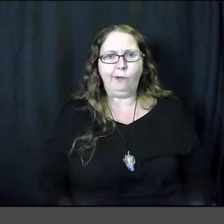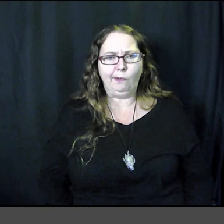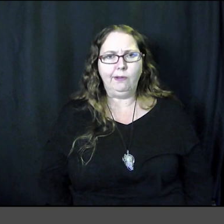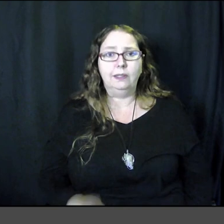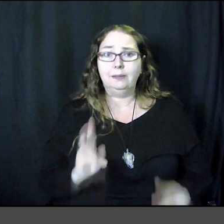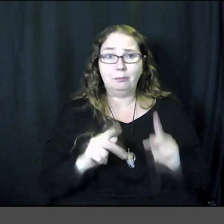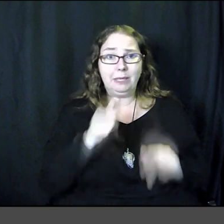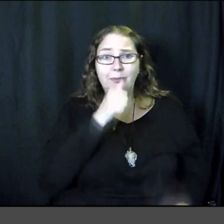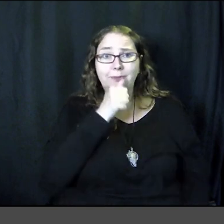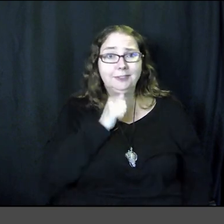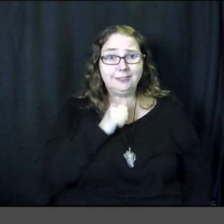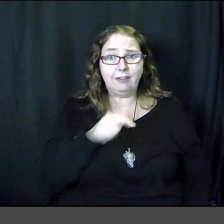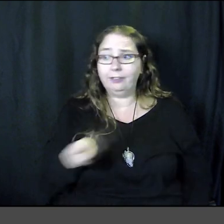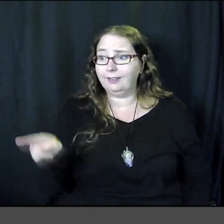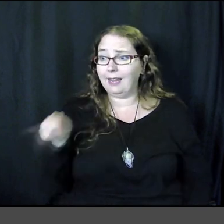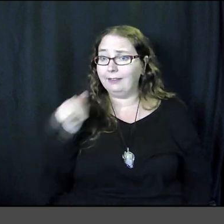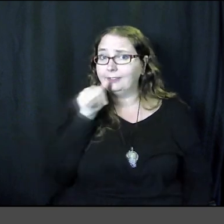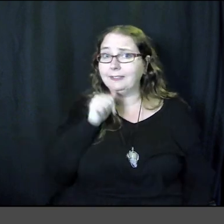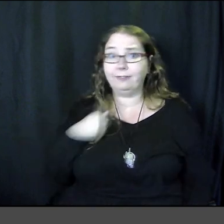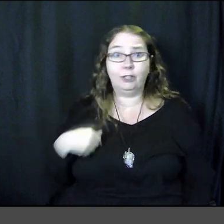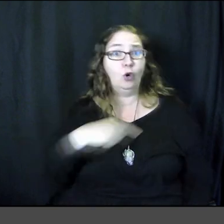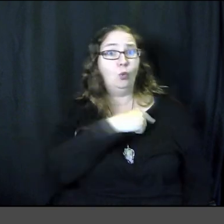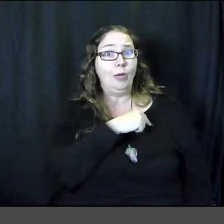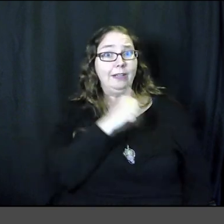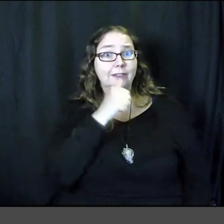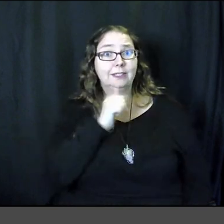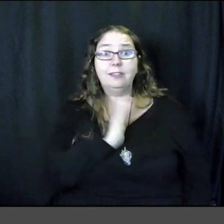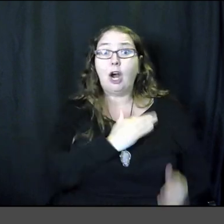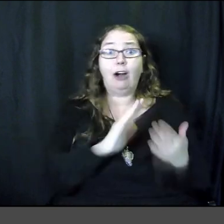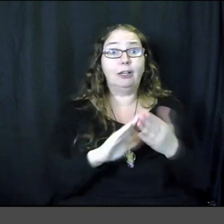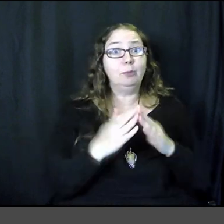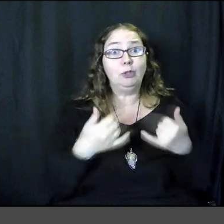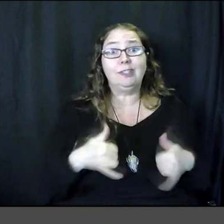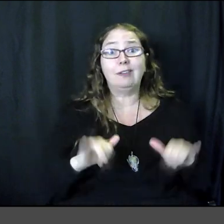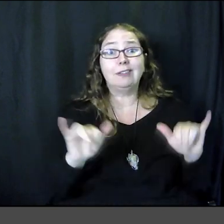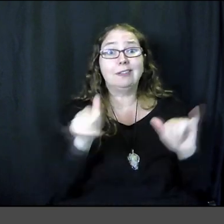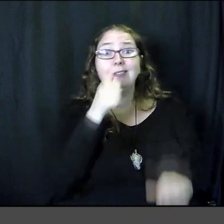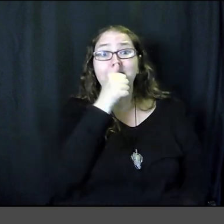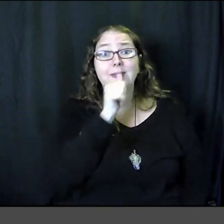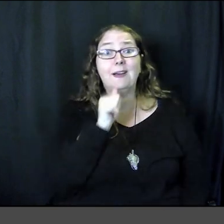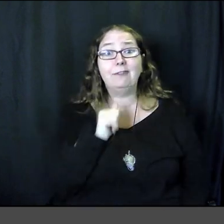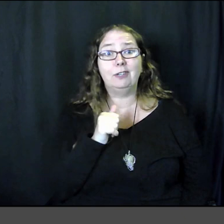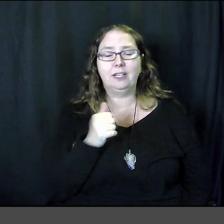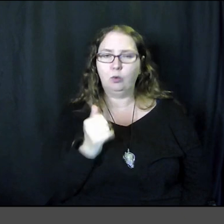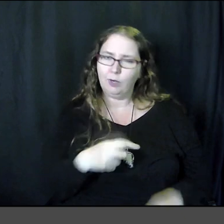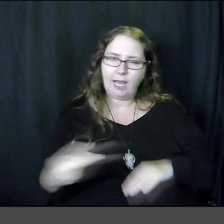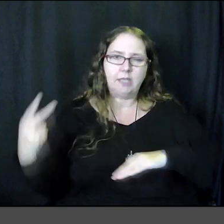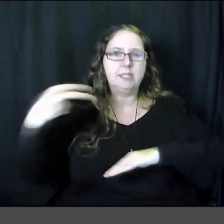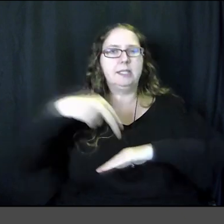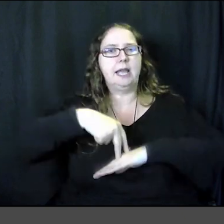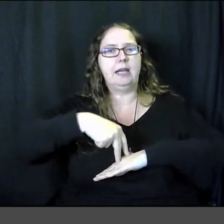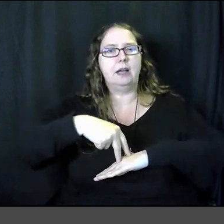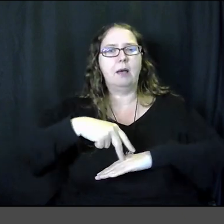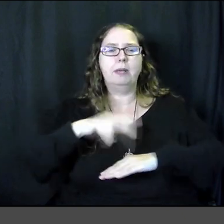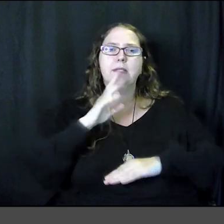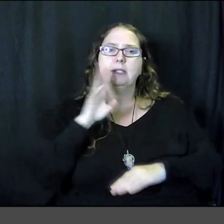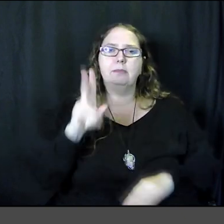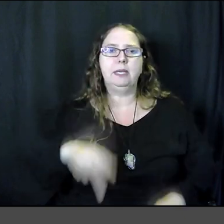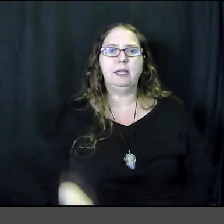OUR COMMUNITIES ARE SUFFERING. SO WE JUST GOT TO STAND UP AND SPEAK IT AND. RIGHT. ACTUALLY WANT TO GET INTO POETRY? MIGHTY FINE.